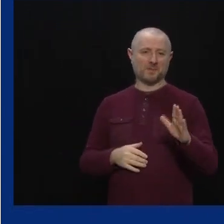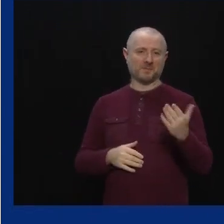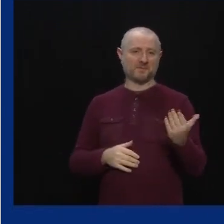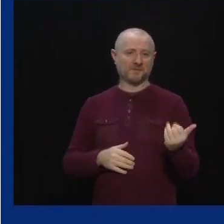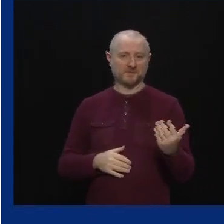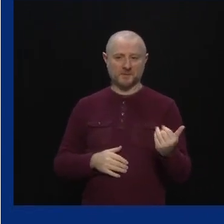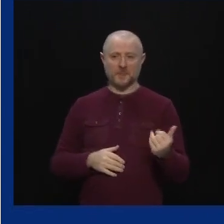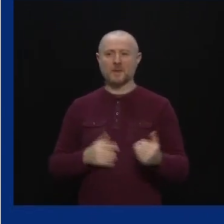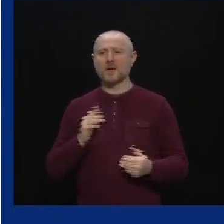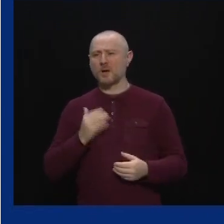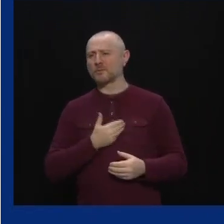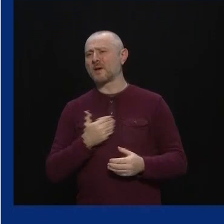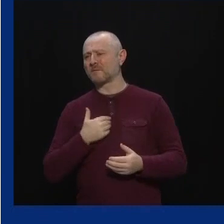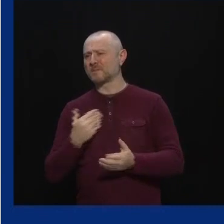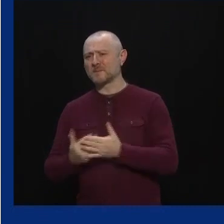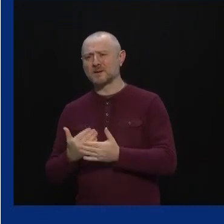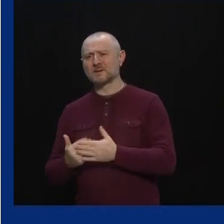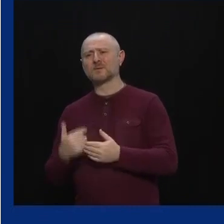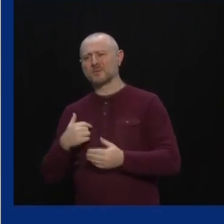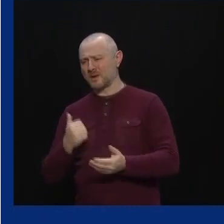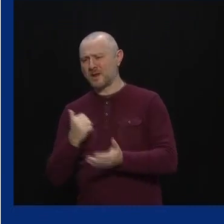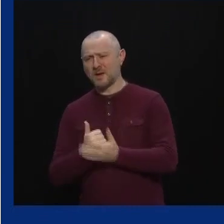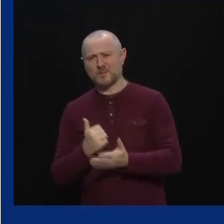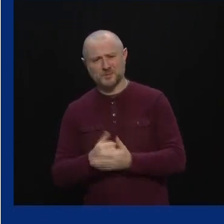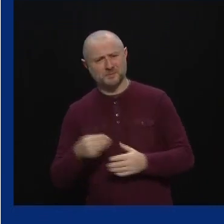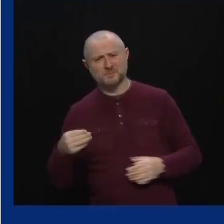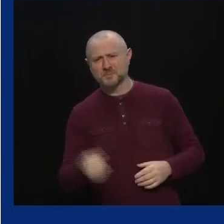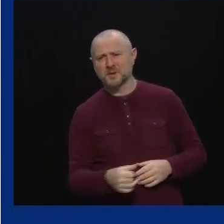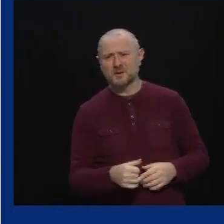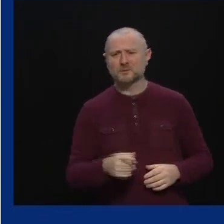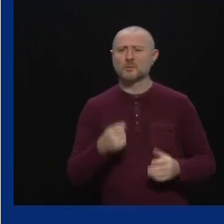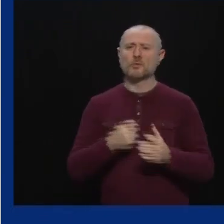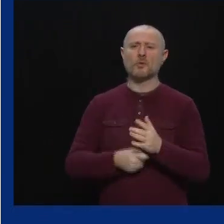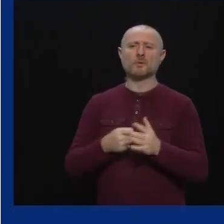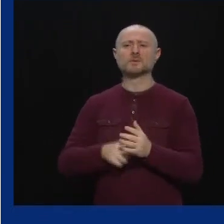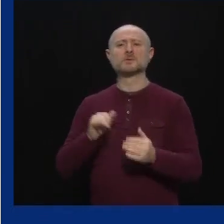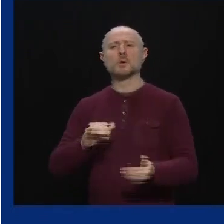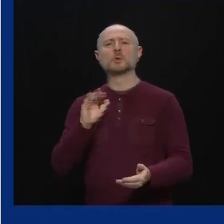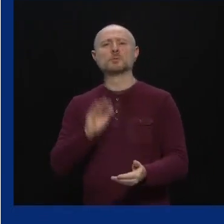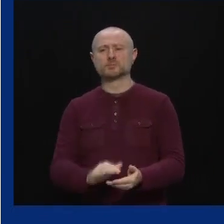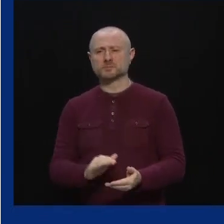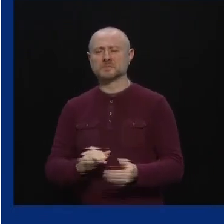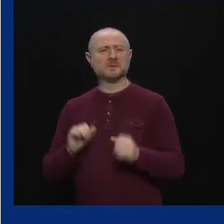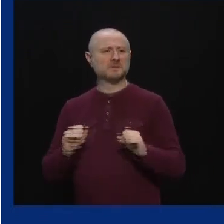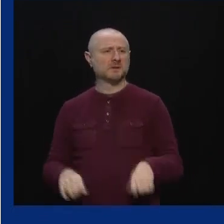IF YOU WANT TO GET COVERAGE FOR MARCH 1st, YOU HAVE TO ENROLL BY FEBRUARY 15th.